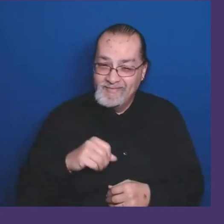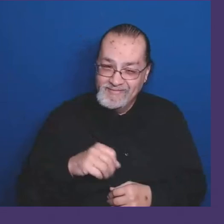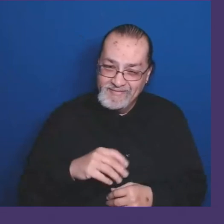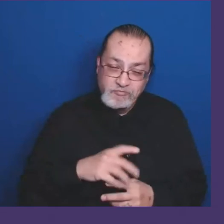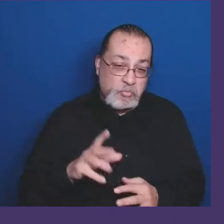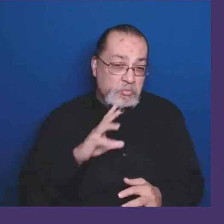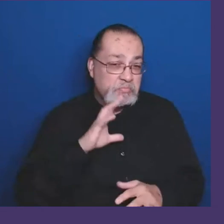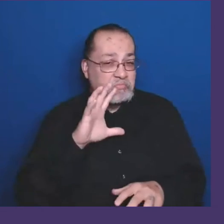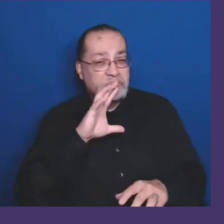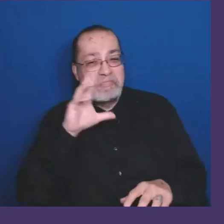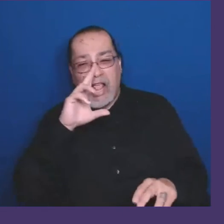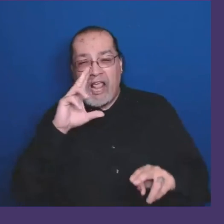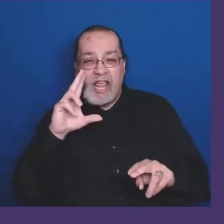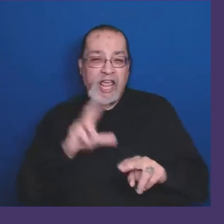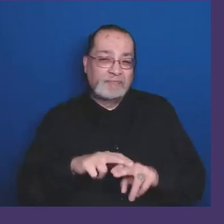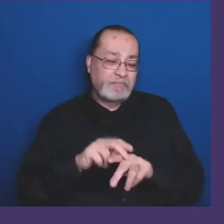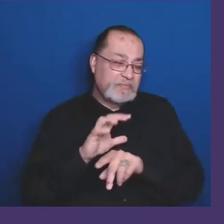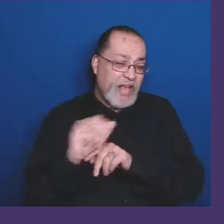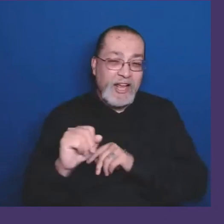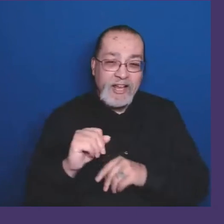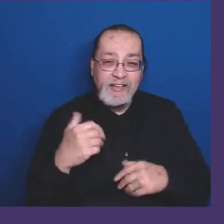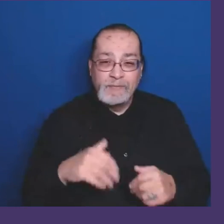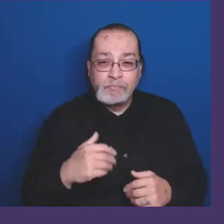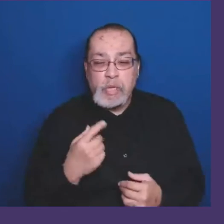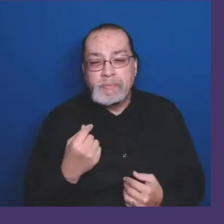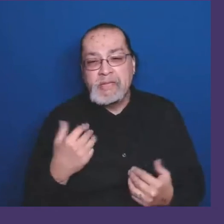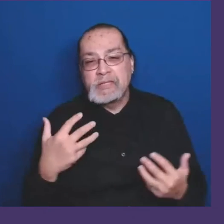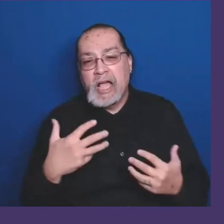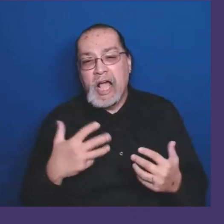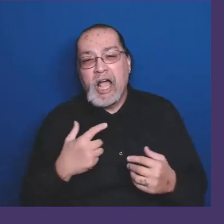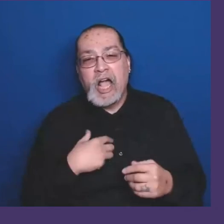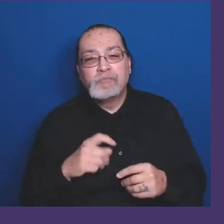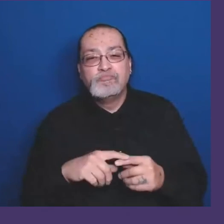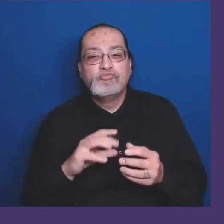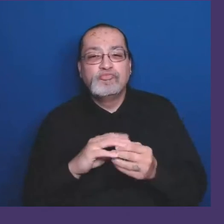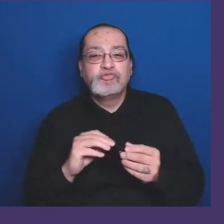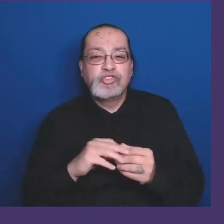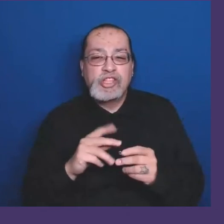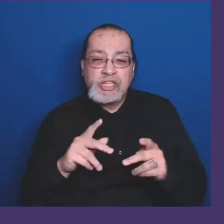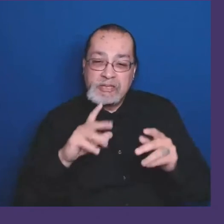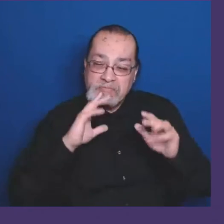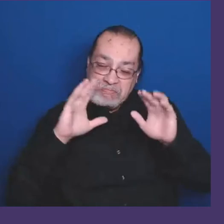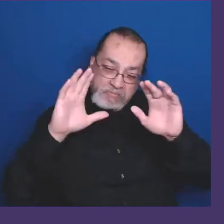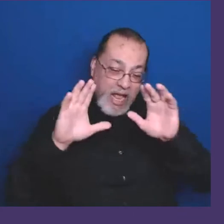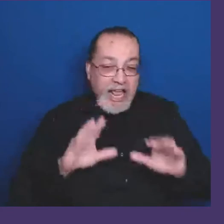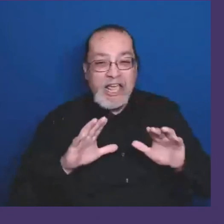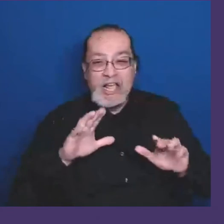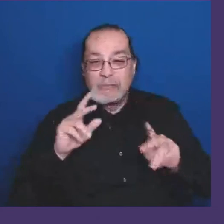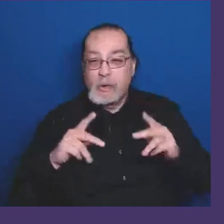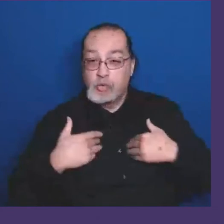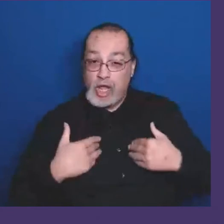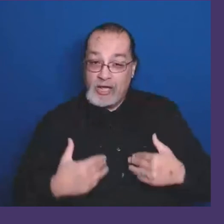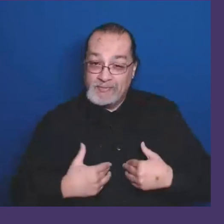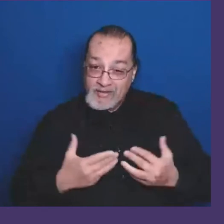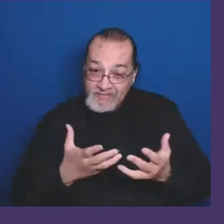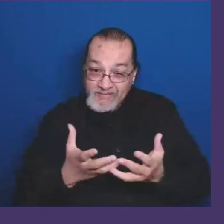I have to say, this gang of amazing humans here are incredible, not scary at all.